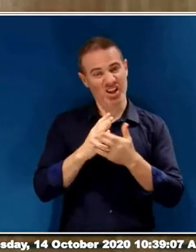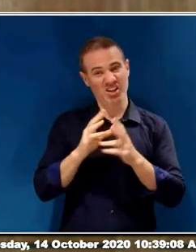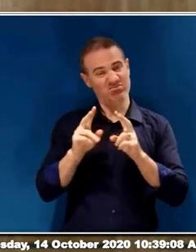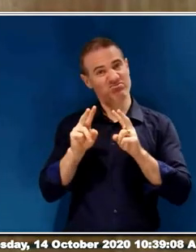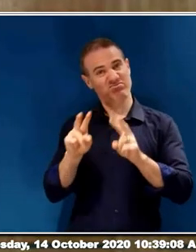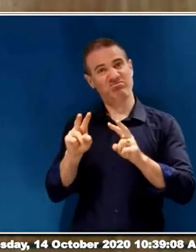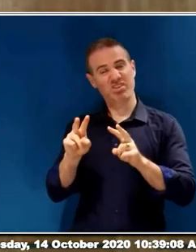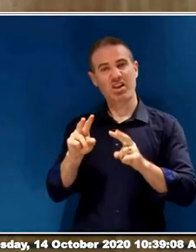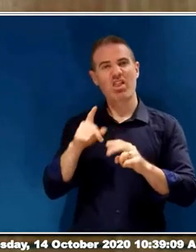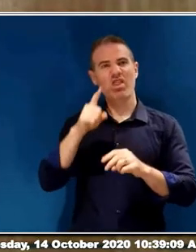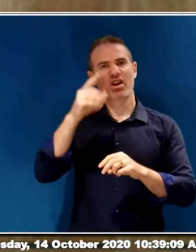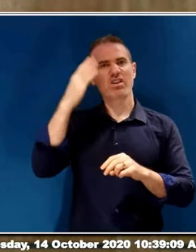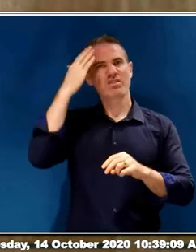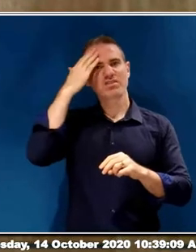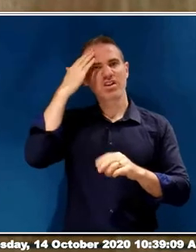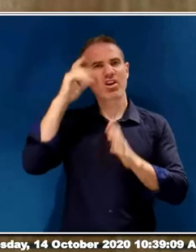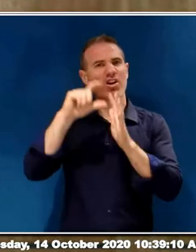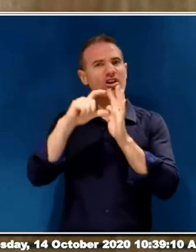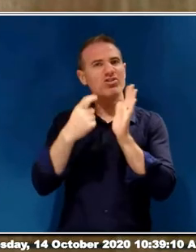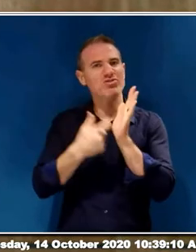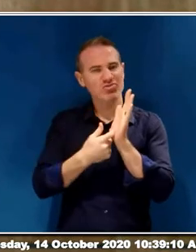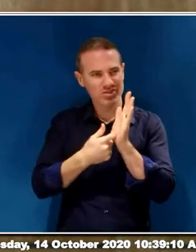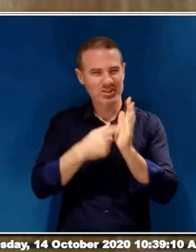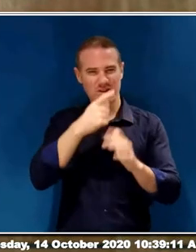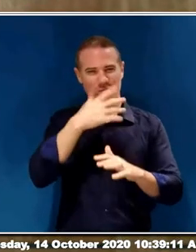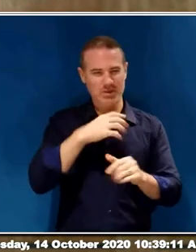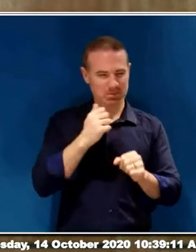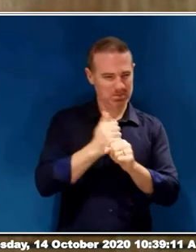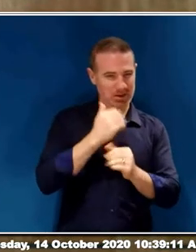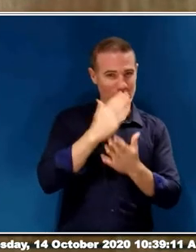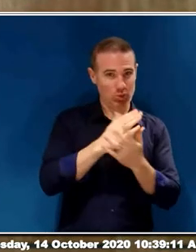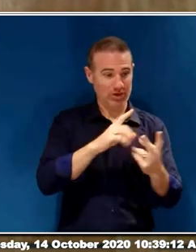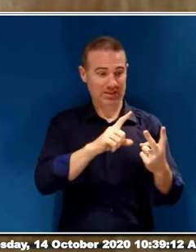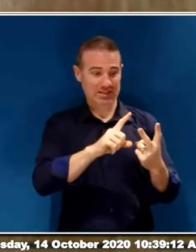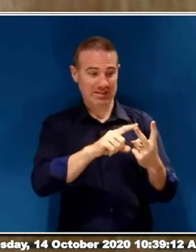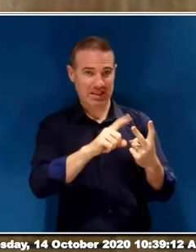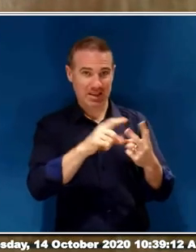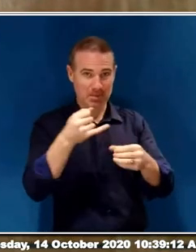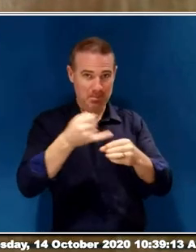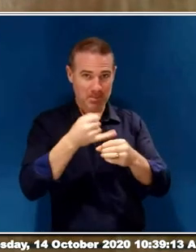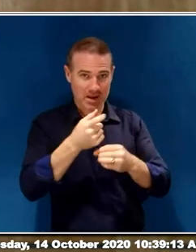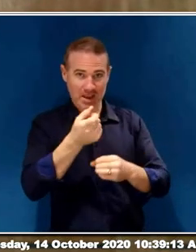to make sure the dosage of the second medication was adequate was Kobe's behaviour at home.